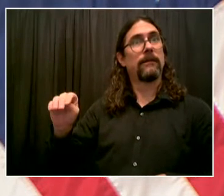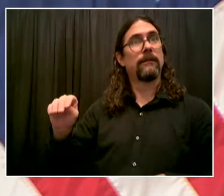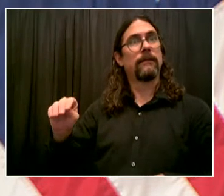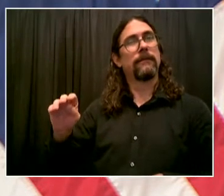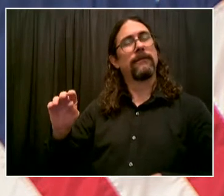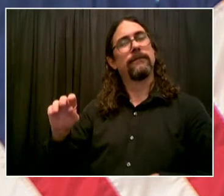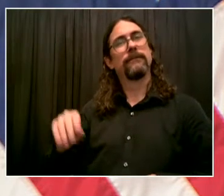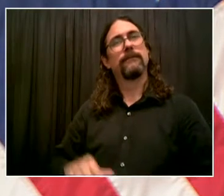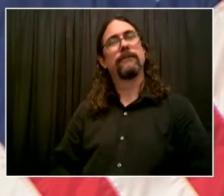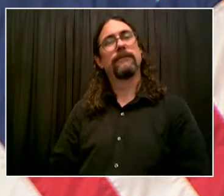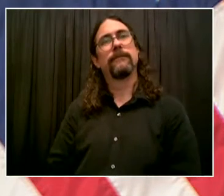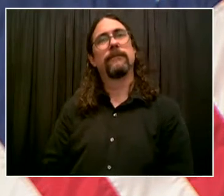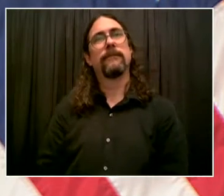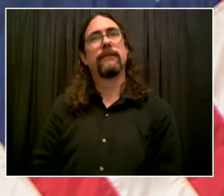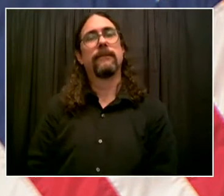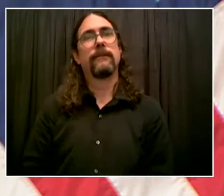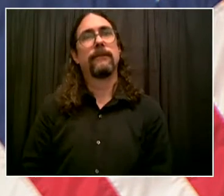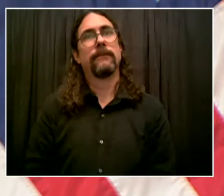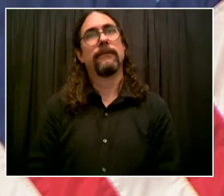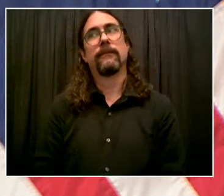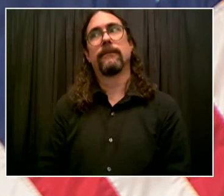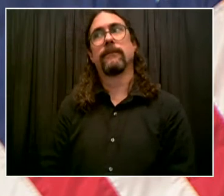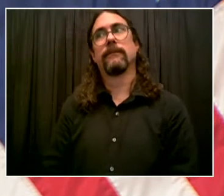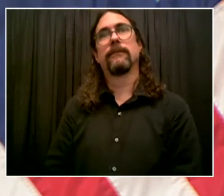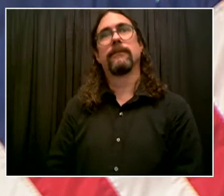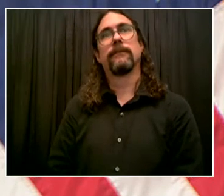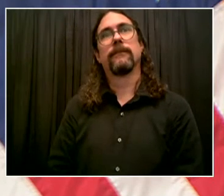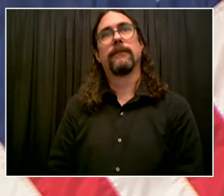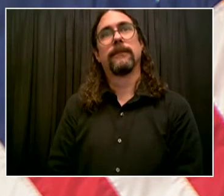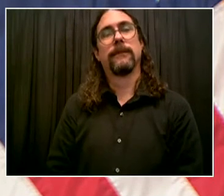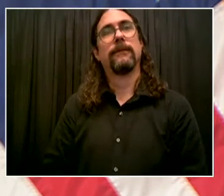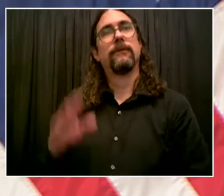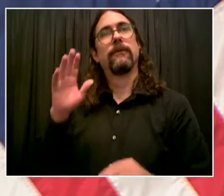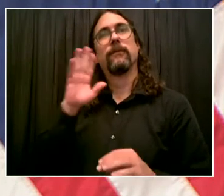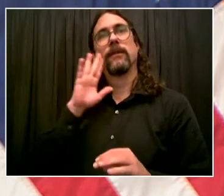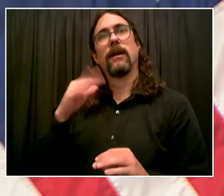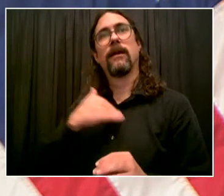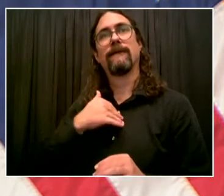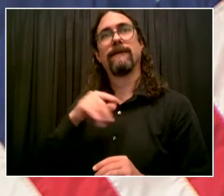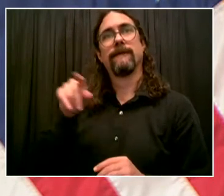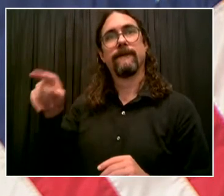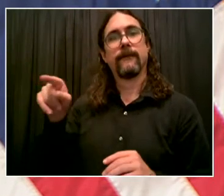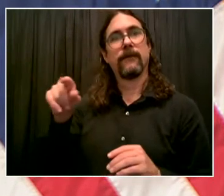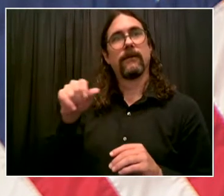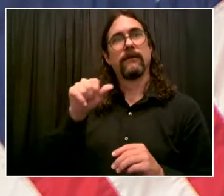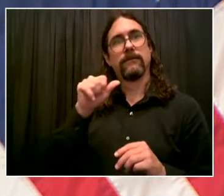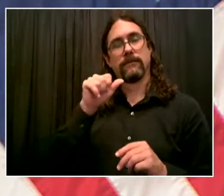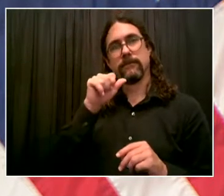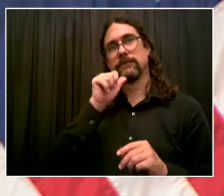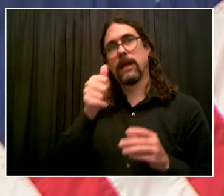BROOKLYN MUSEUM. WE DO ANTICIPATE EVSERAL EVENTS